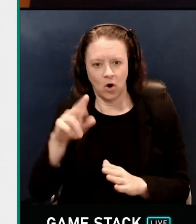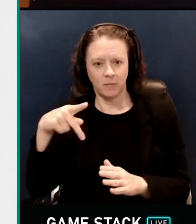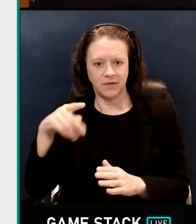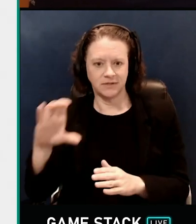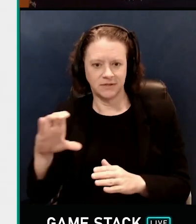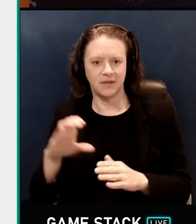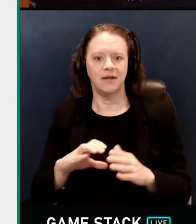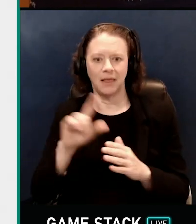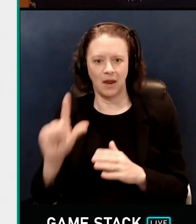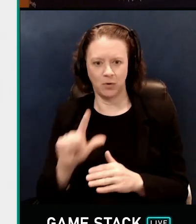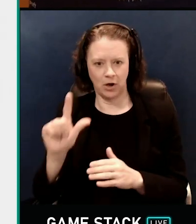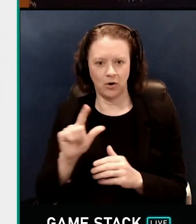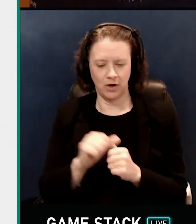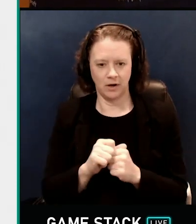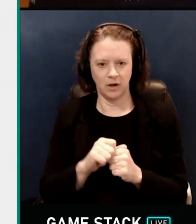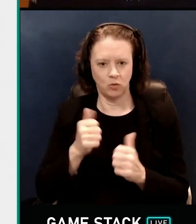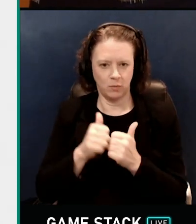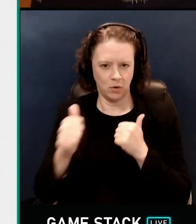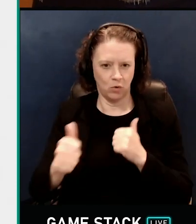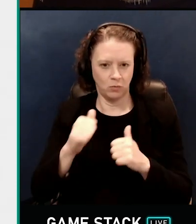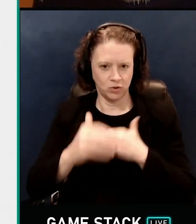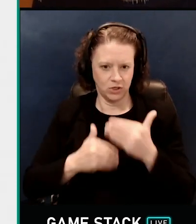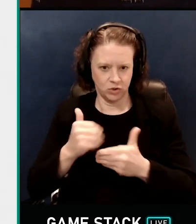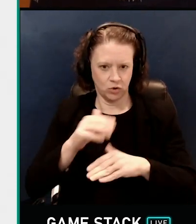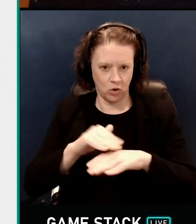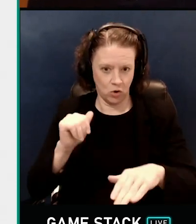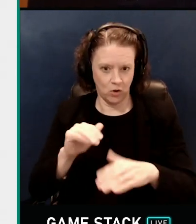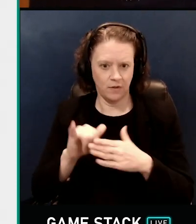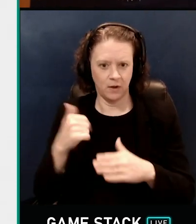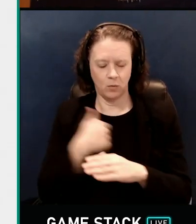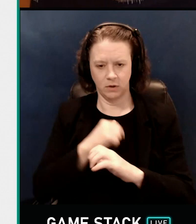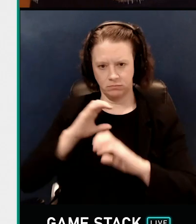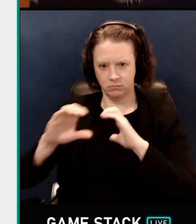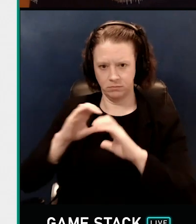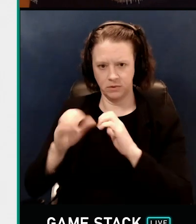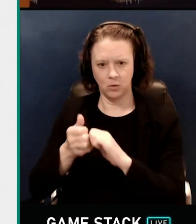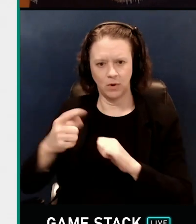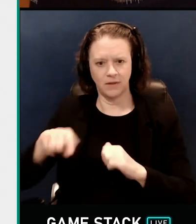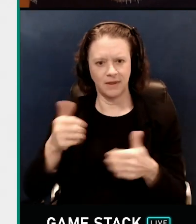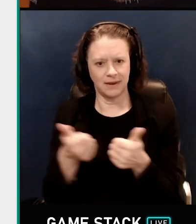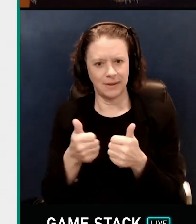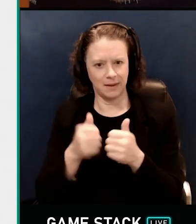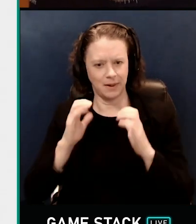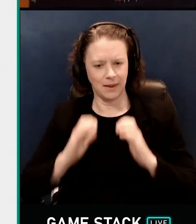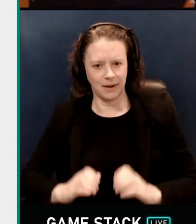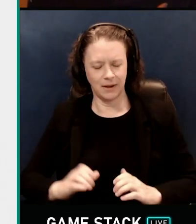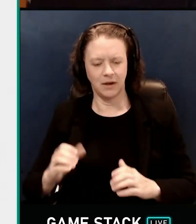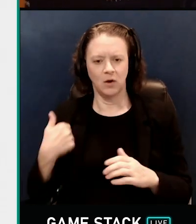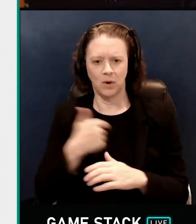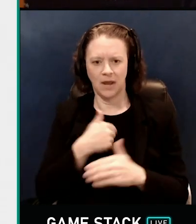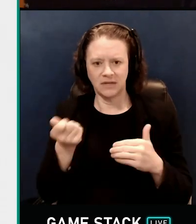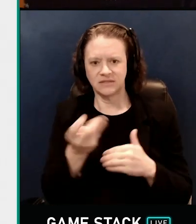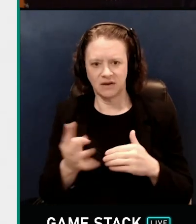we used to communicate with the game client. There were several iterations of these over the years with